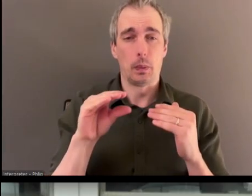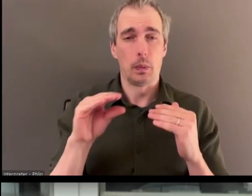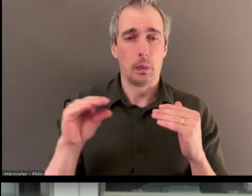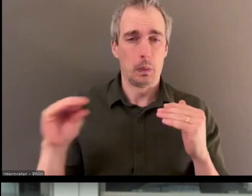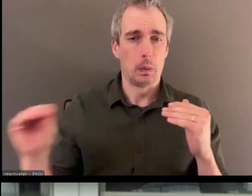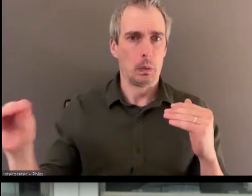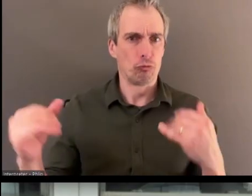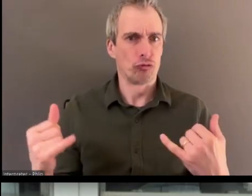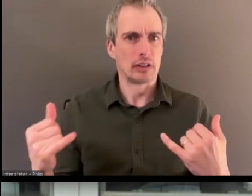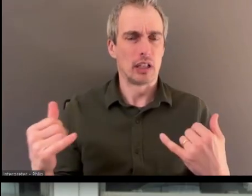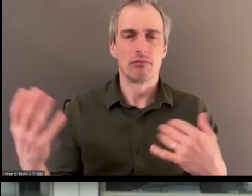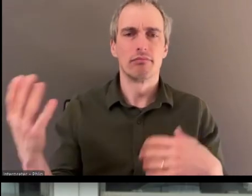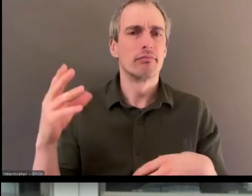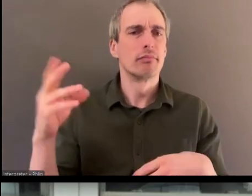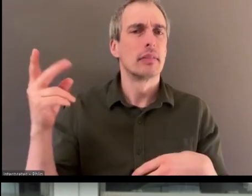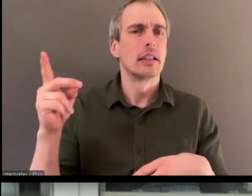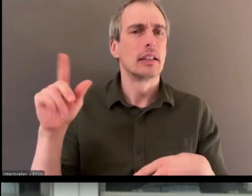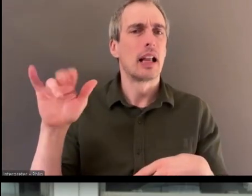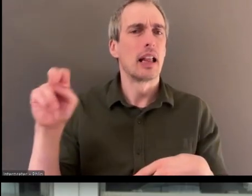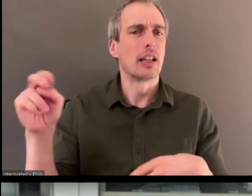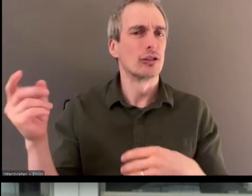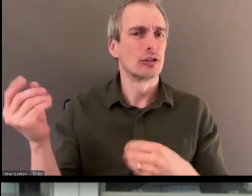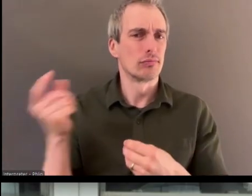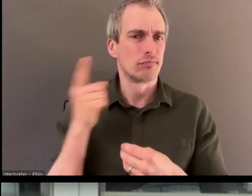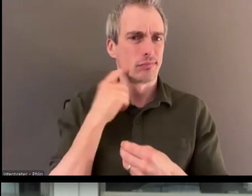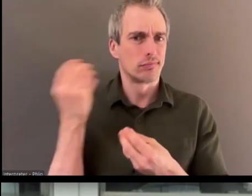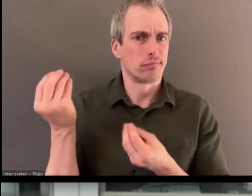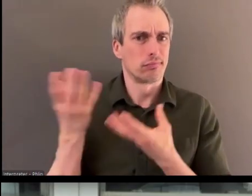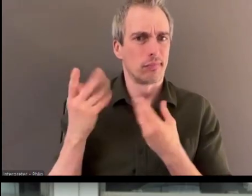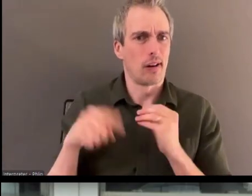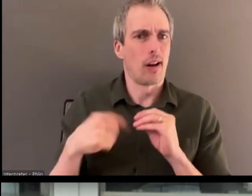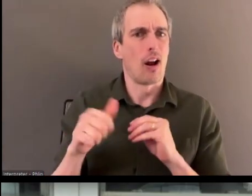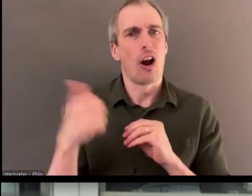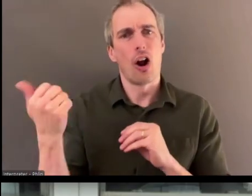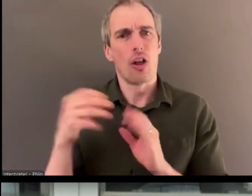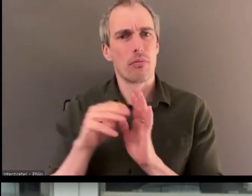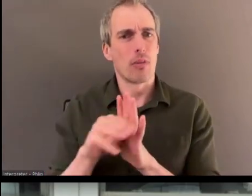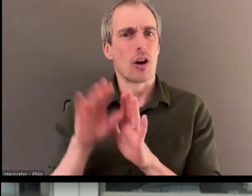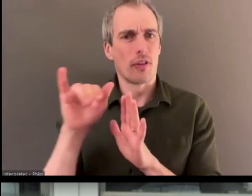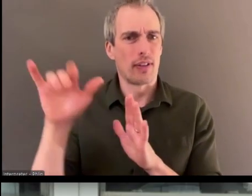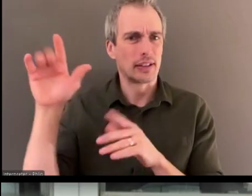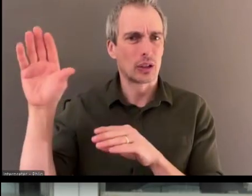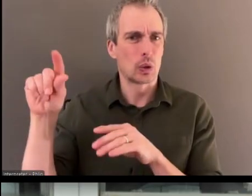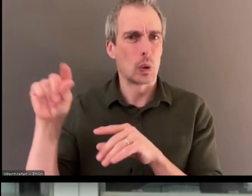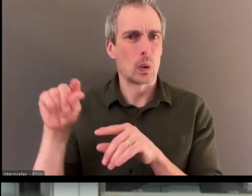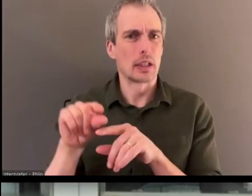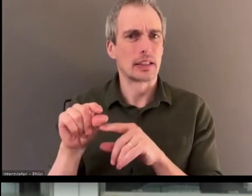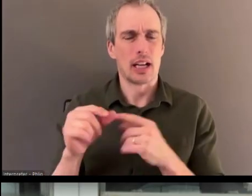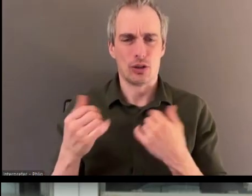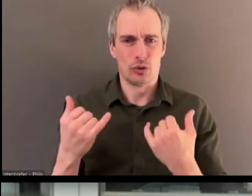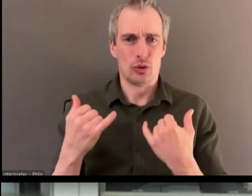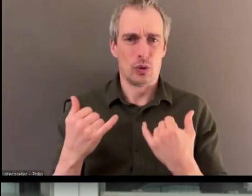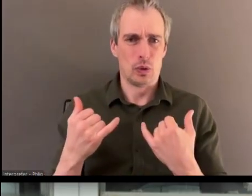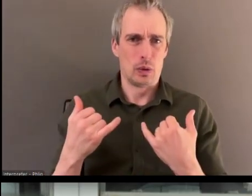So it's actively going down and what we hope to do is have this truly open source and be able to use